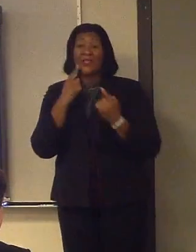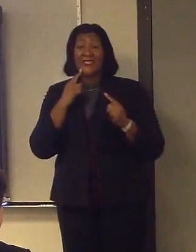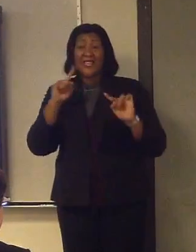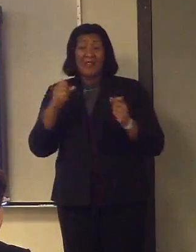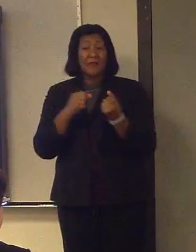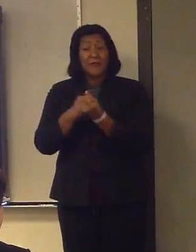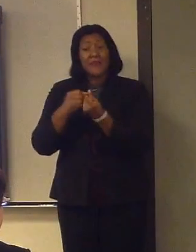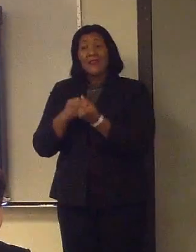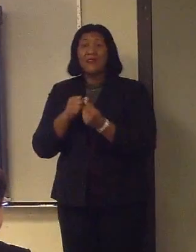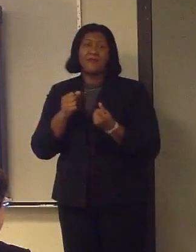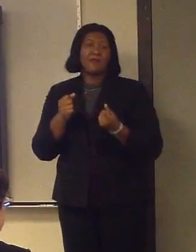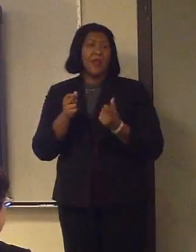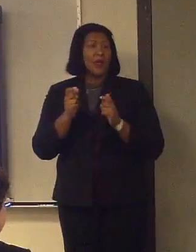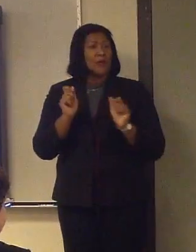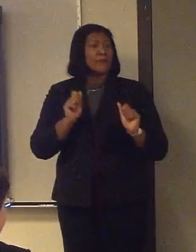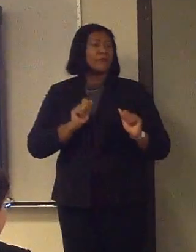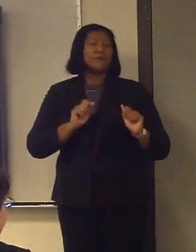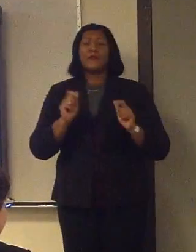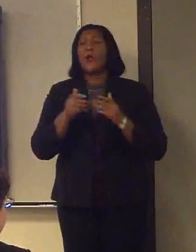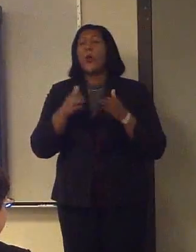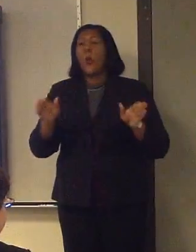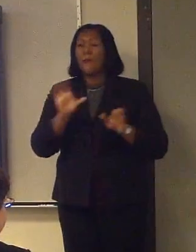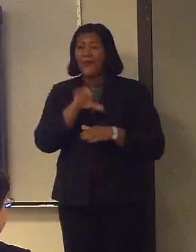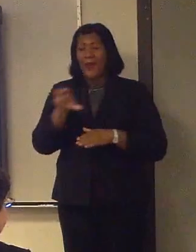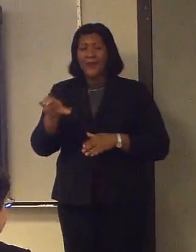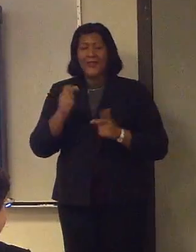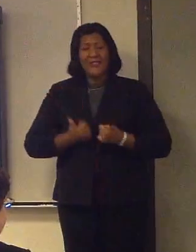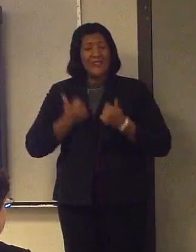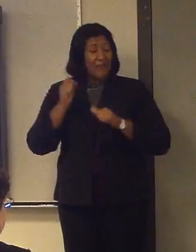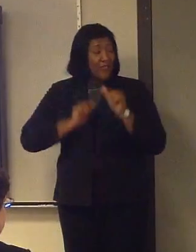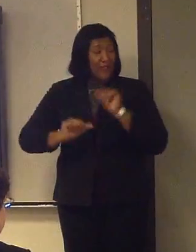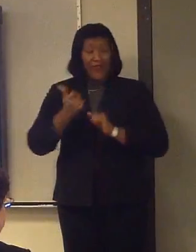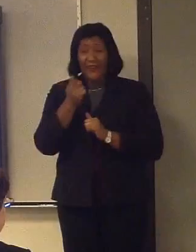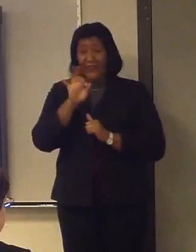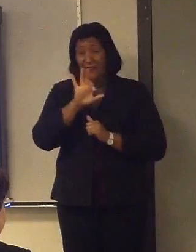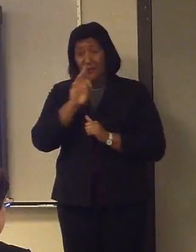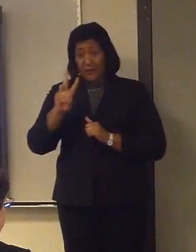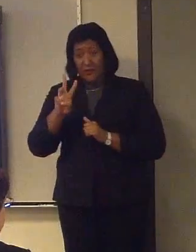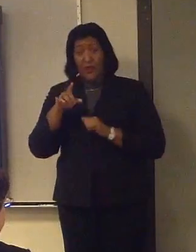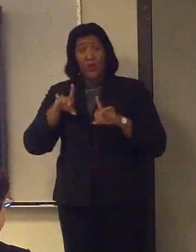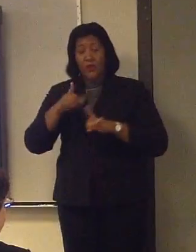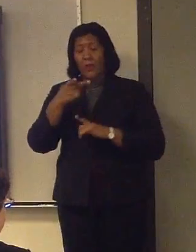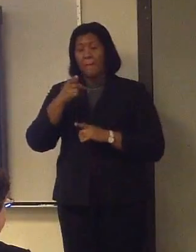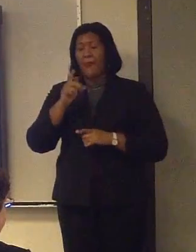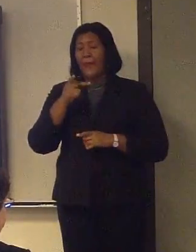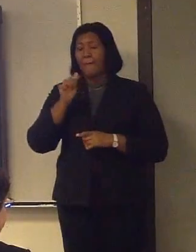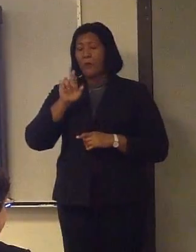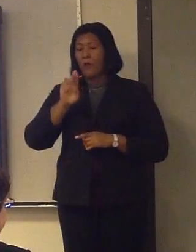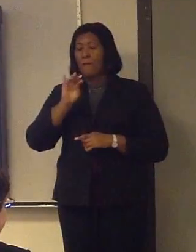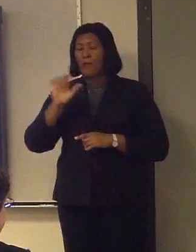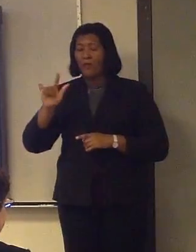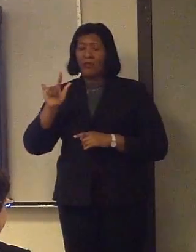of open captioned live theater in 1996 at the Paper Mill Playhouse in New Jersey. And